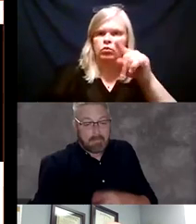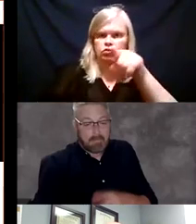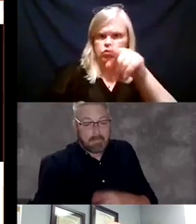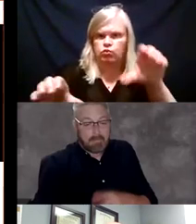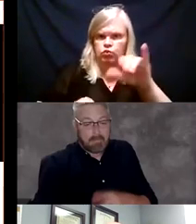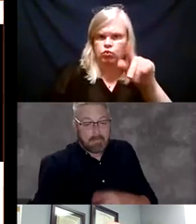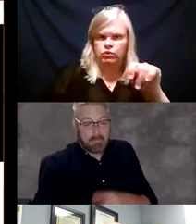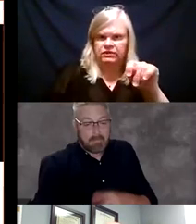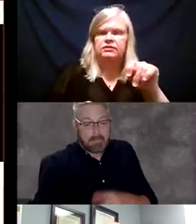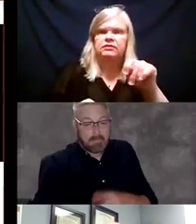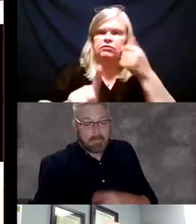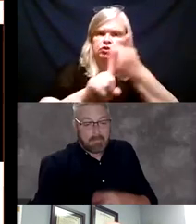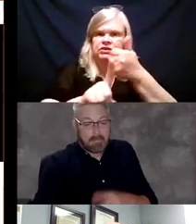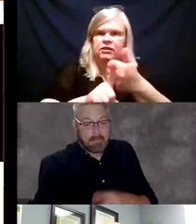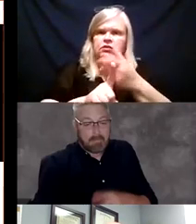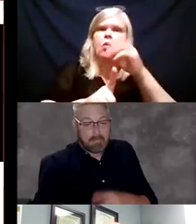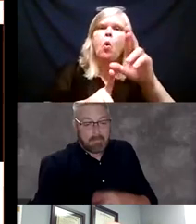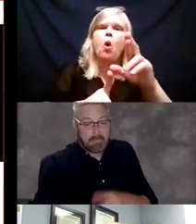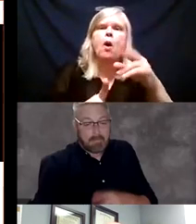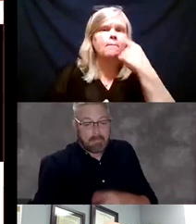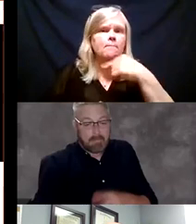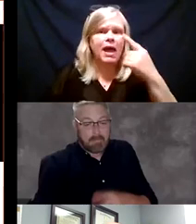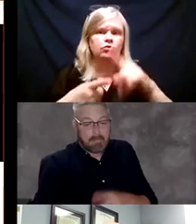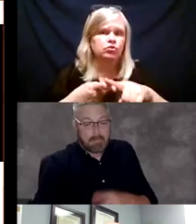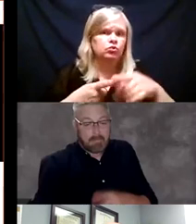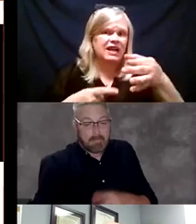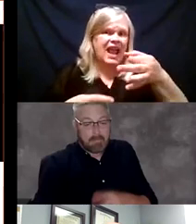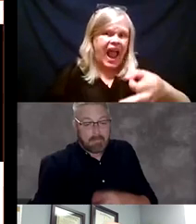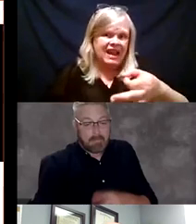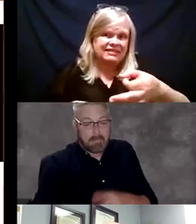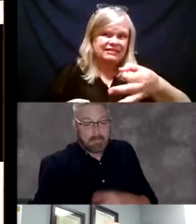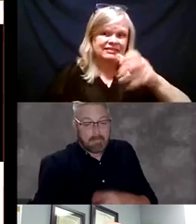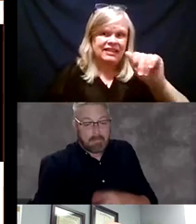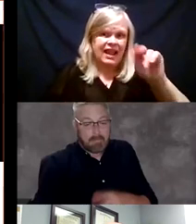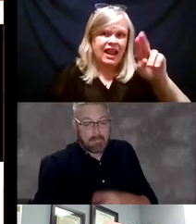IS MOUTH-TO-ANUS OR FINGER TO ANOTHER BODY PART.